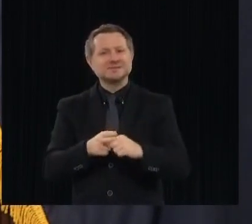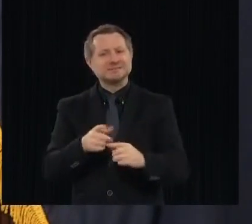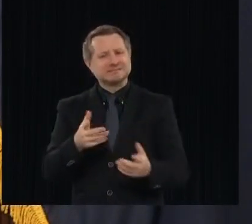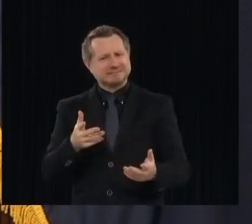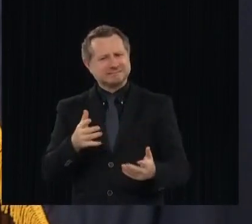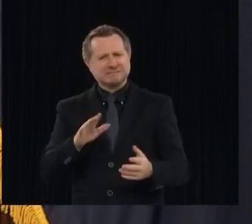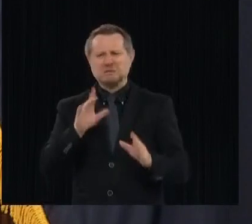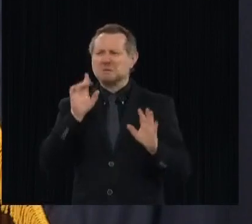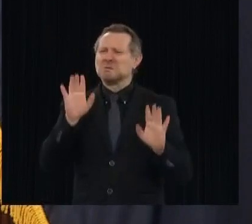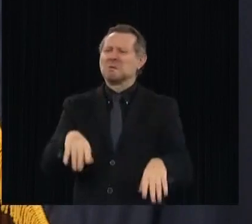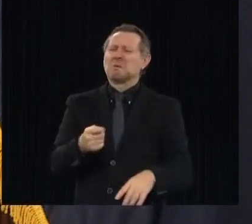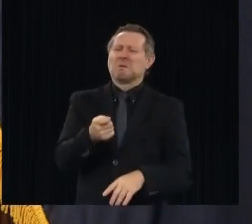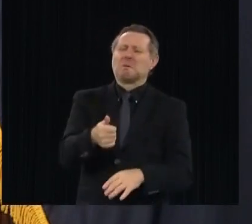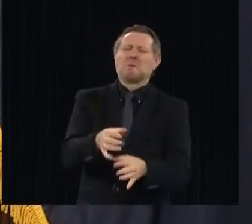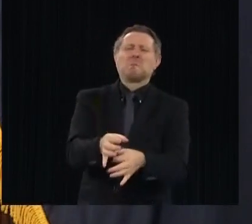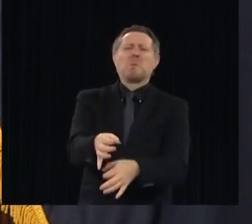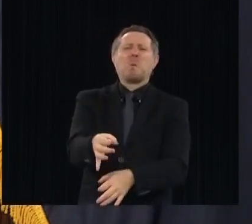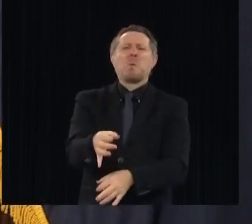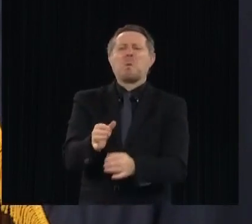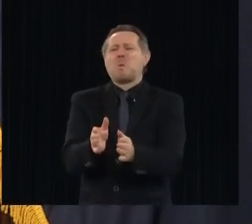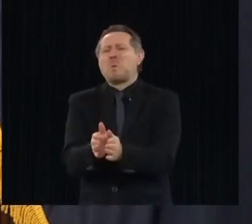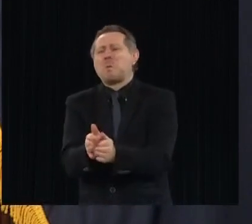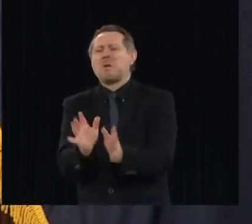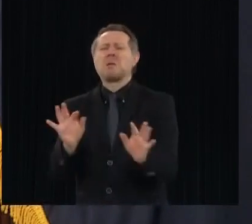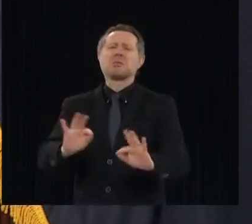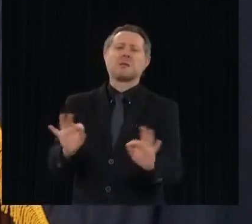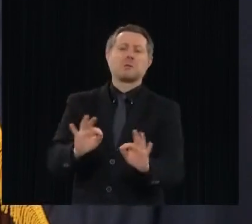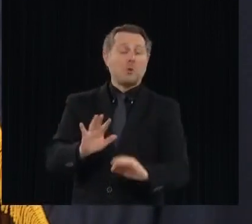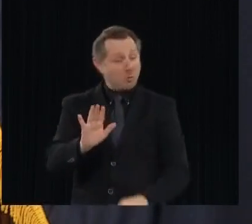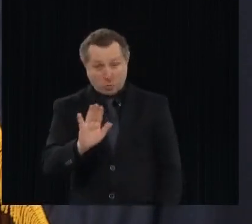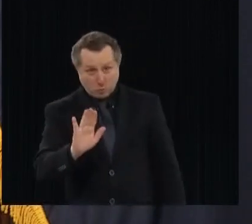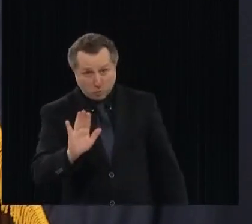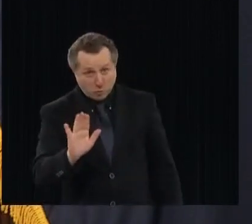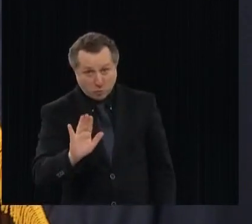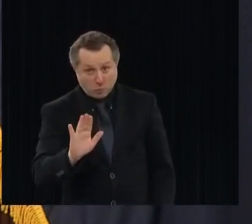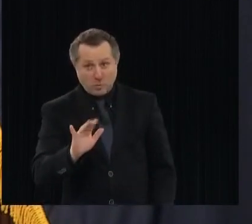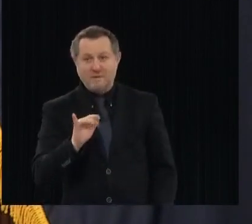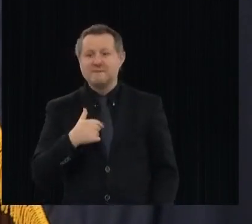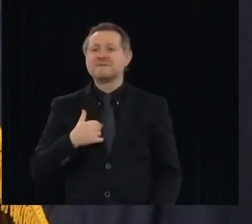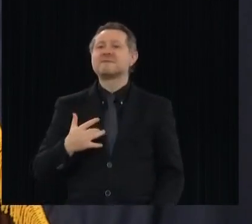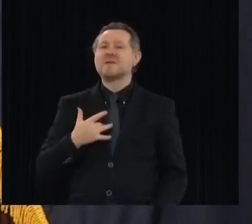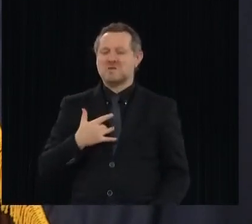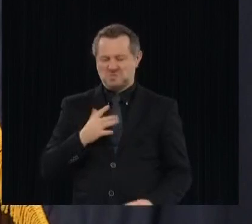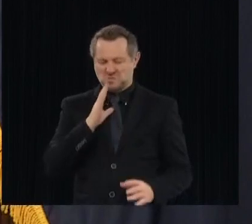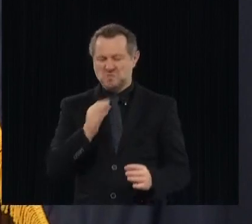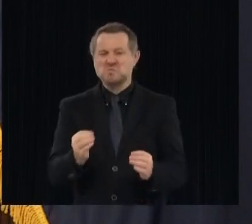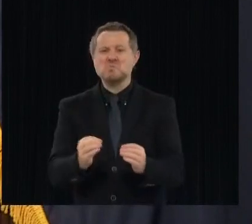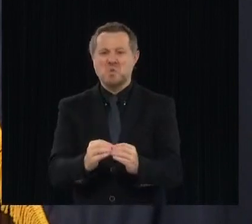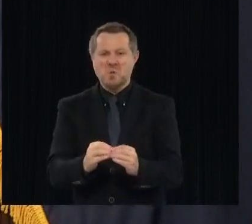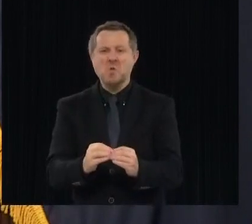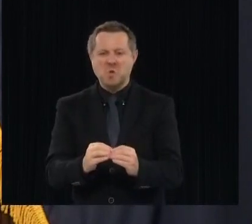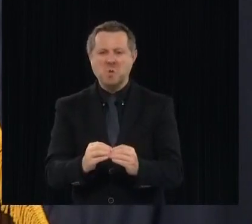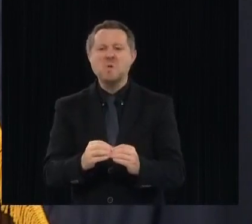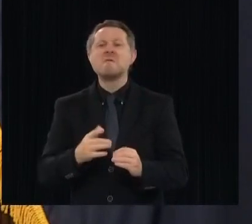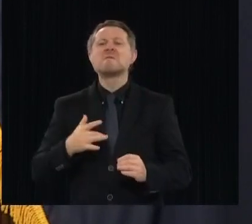WE HAVE ABOUT 120 CASES NOW WE ARE INVESTIGATING IN NEW YORK. PEOPLE SAY OH THAT'S ONLY 120